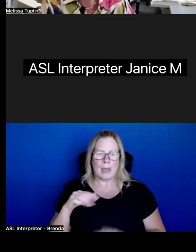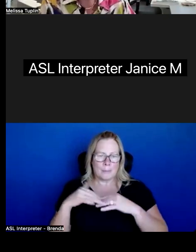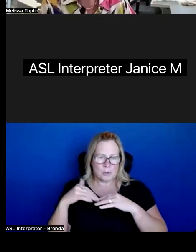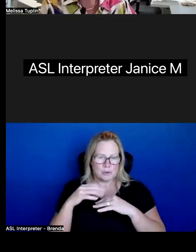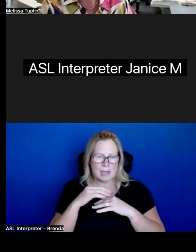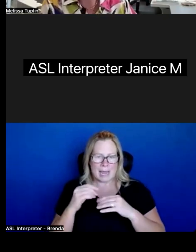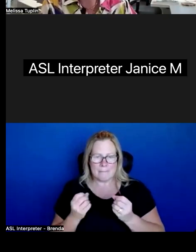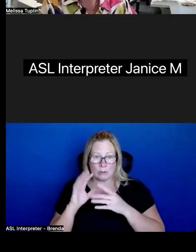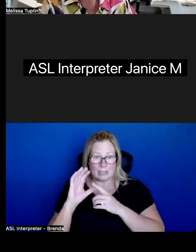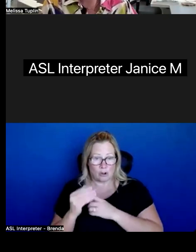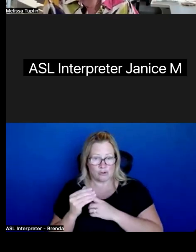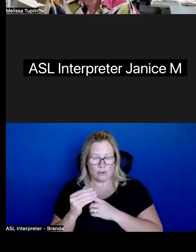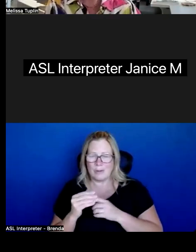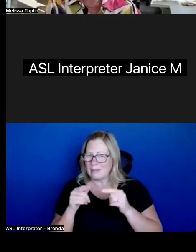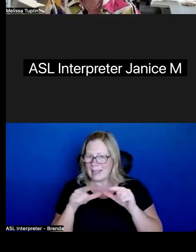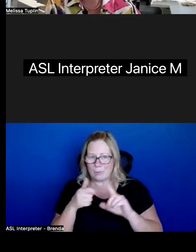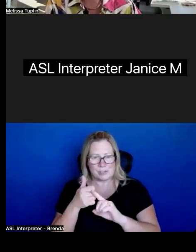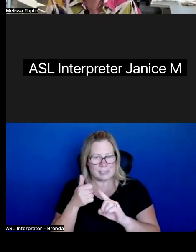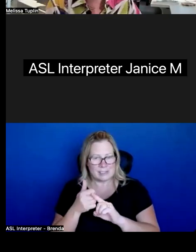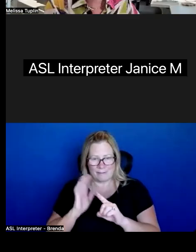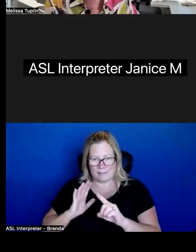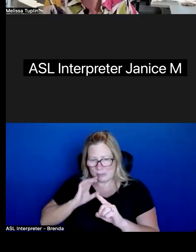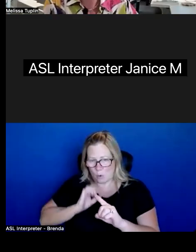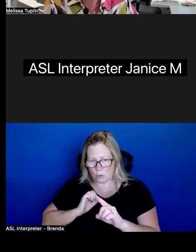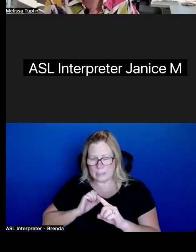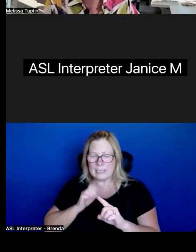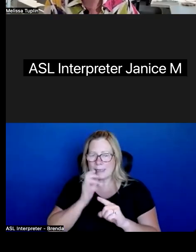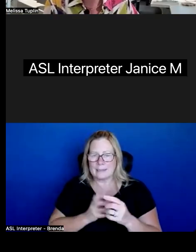necessarily with the language that we now use to reference and speak about